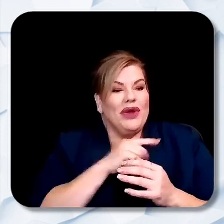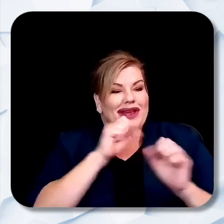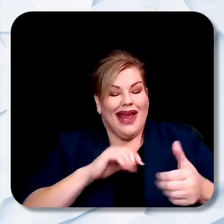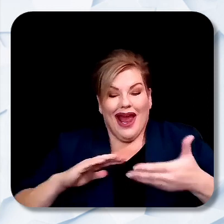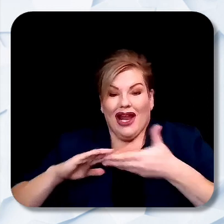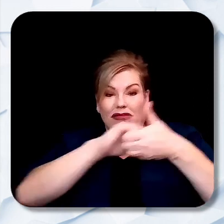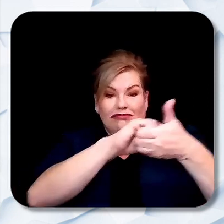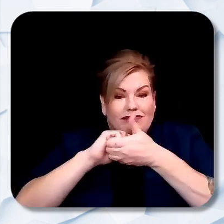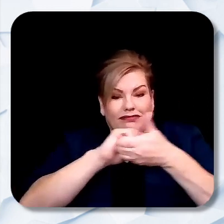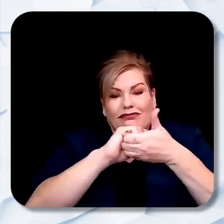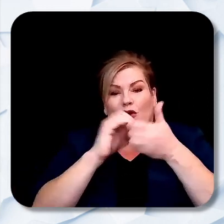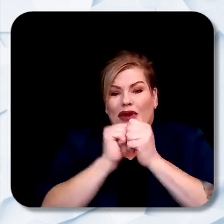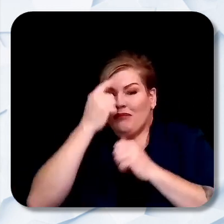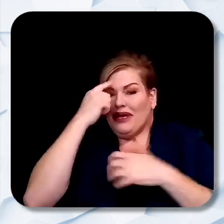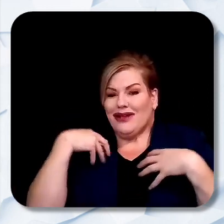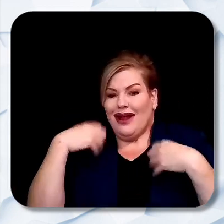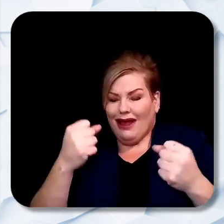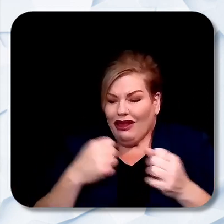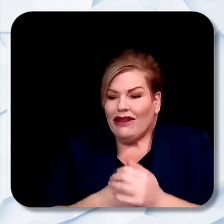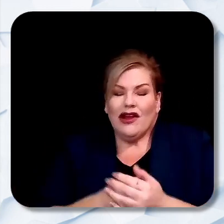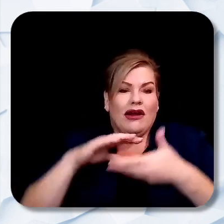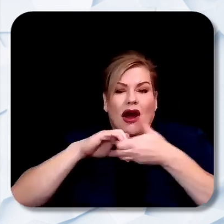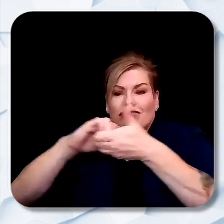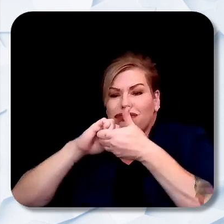our mental health professionals on campus community partners who provide support